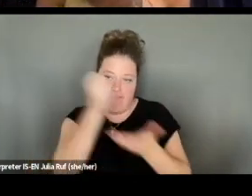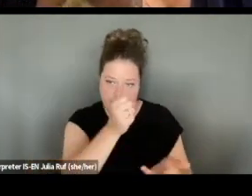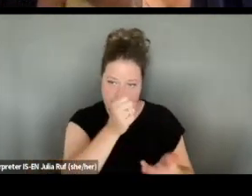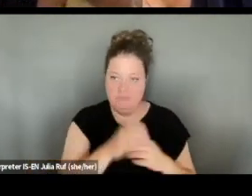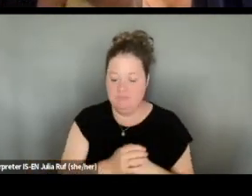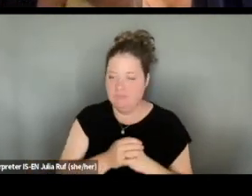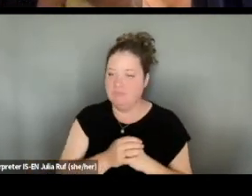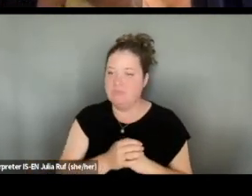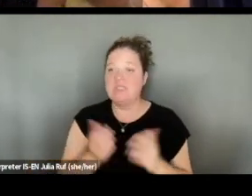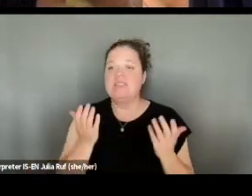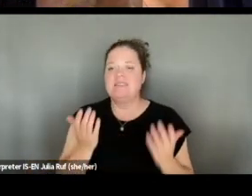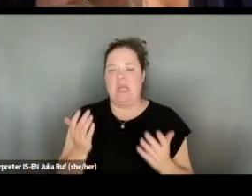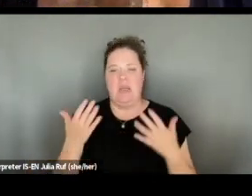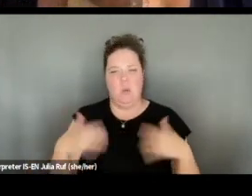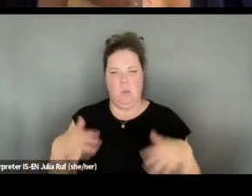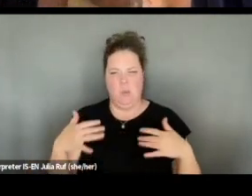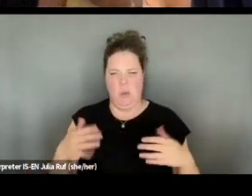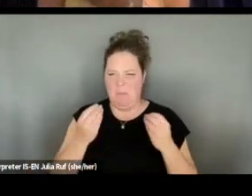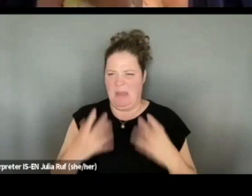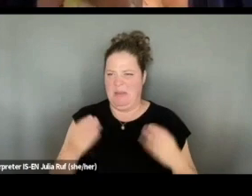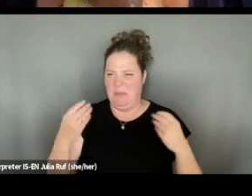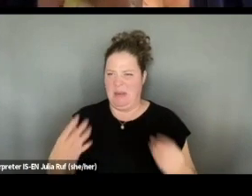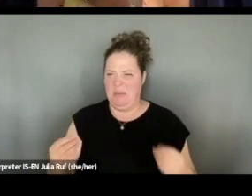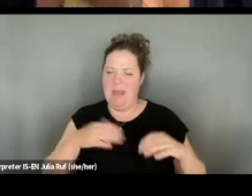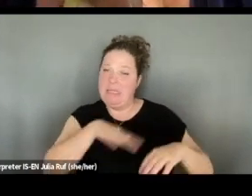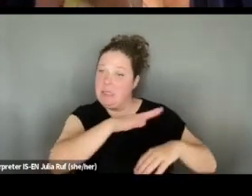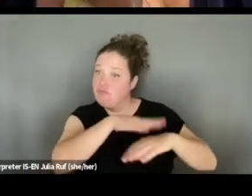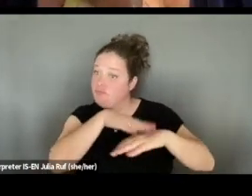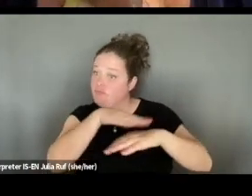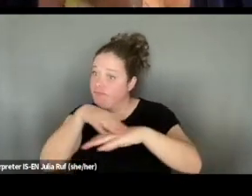but every now and then, it's also specific calls on inclusion or